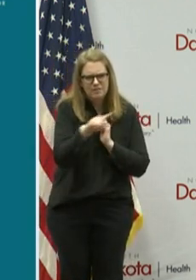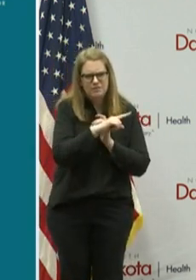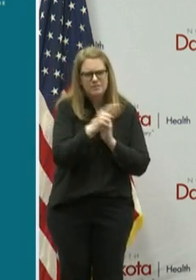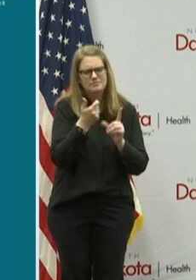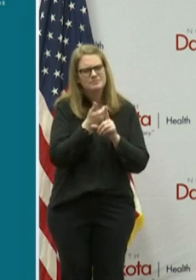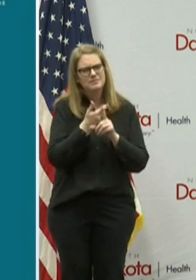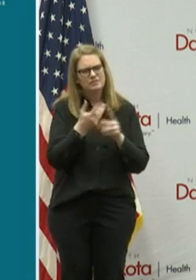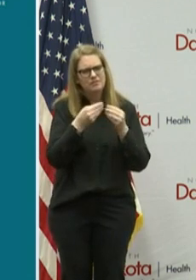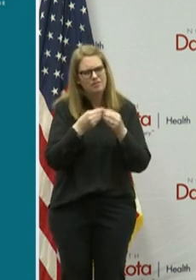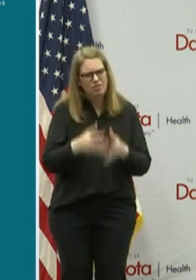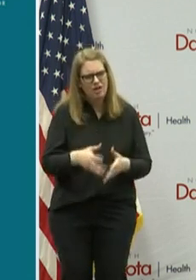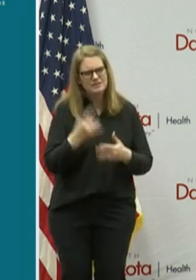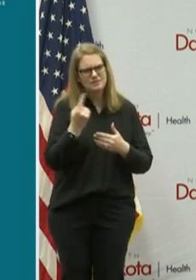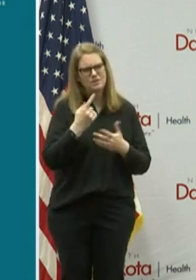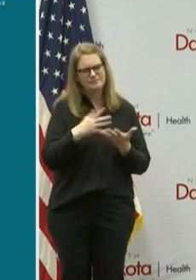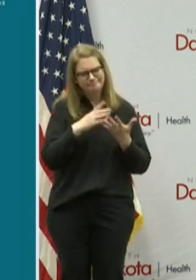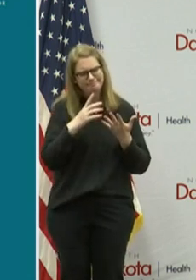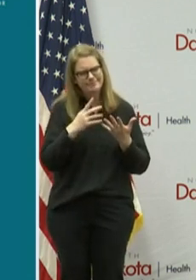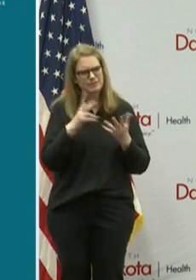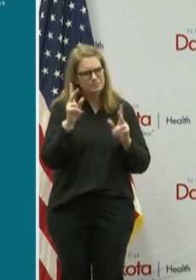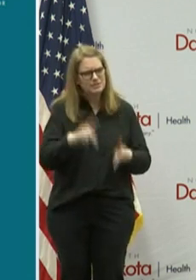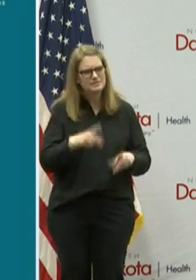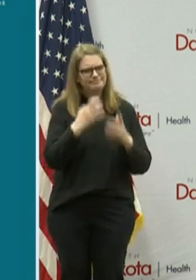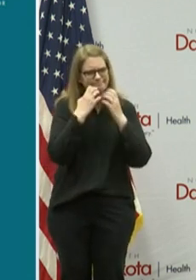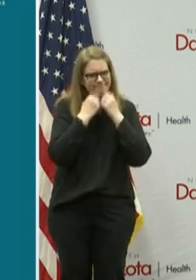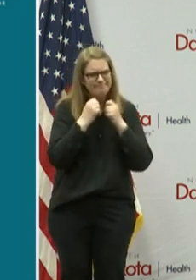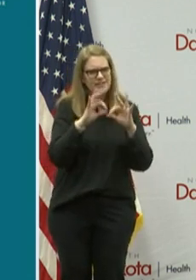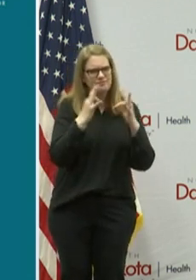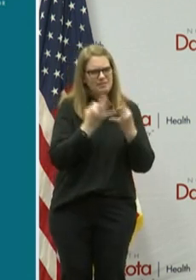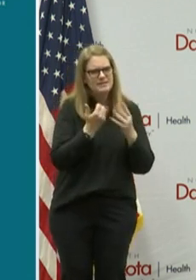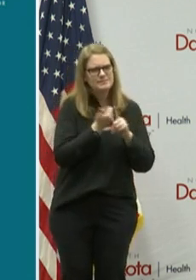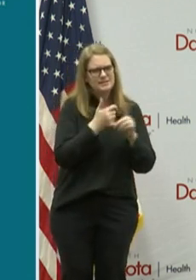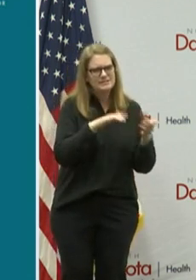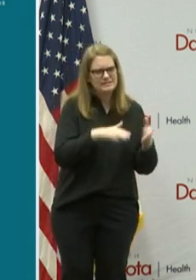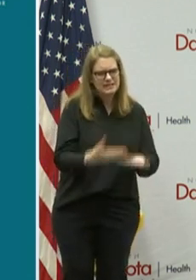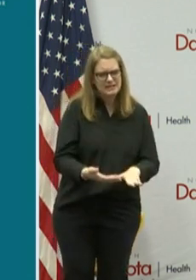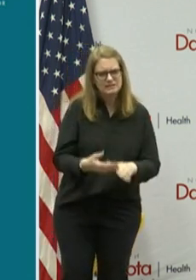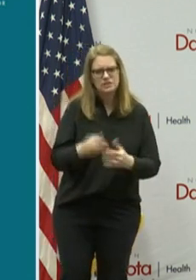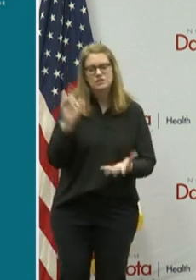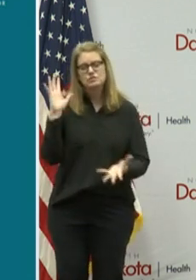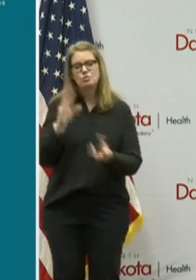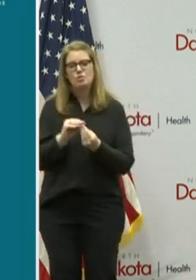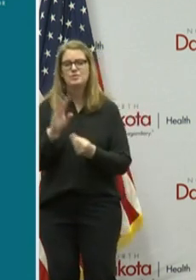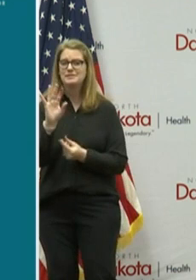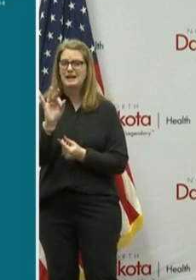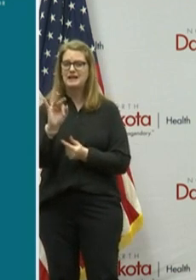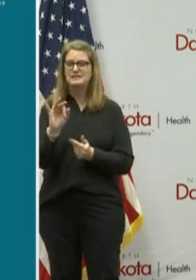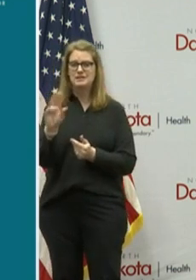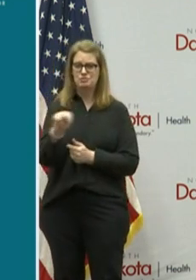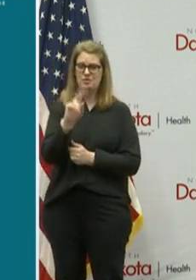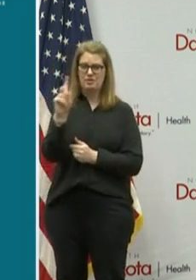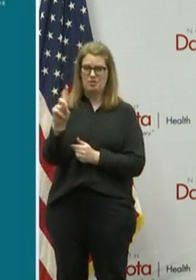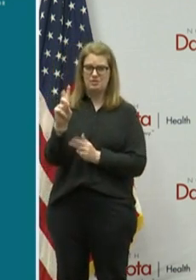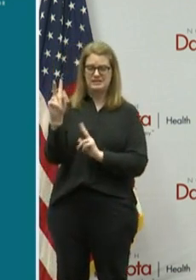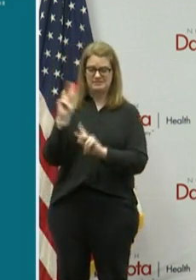THE FIRST LADY AND MYSELF, OUR DEEPEST SYMPATHY AND PRAYERS GO OUT TO THE LOVED ONES AND TO EVERYONE WHO HAS LOST SOMEONE